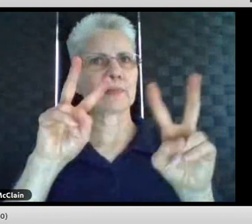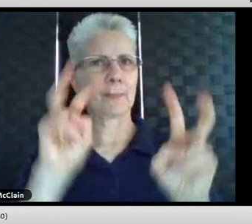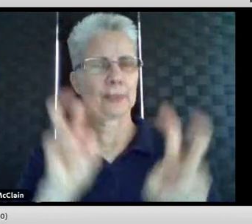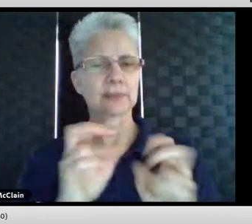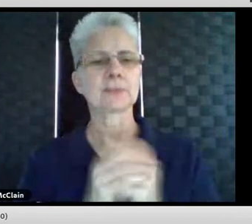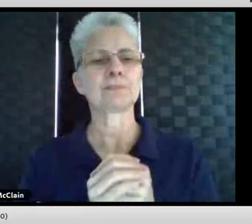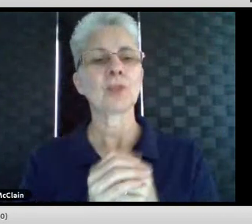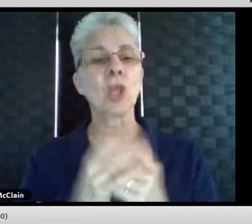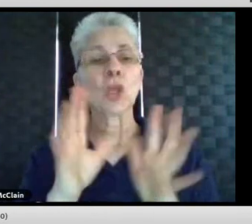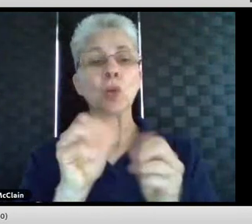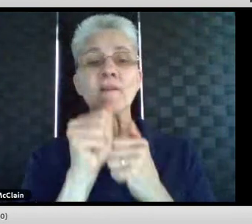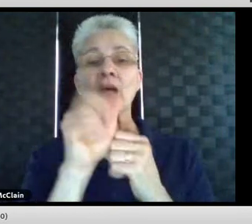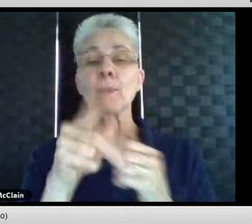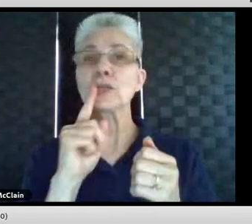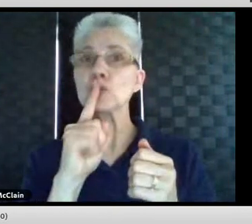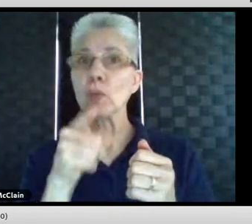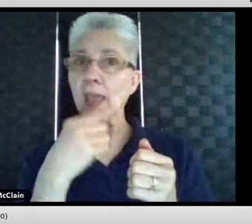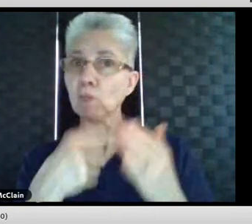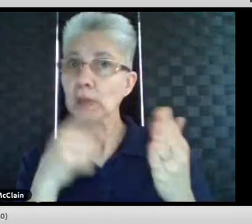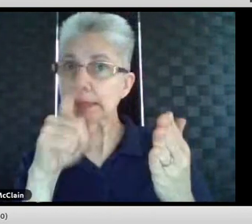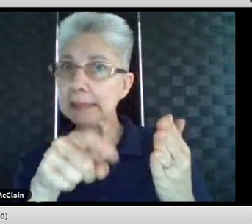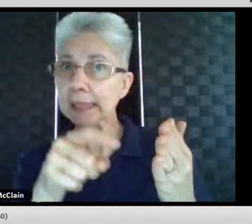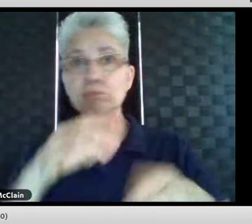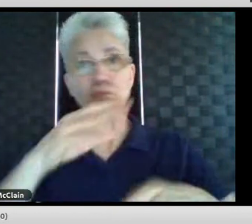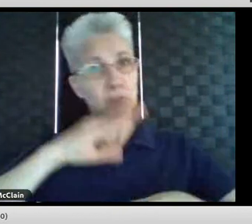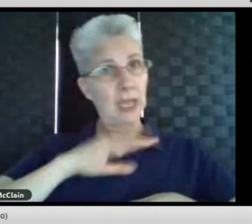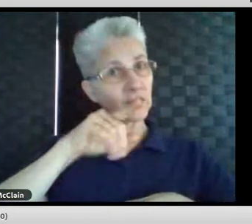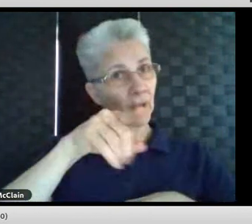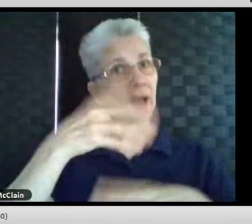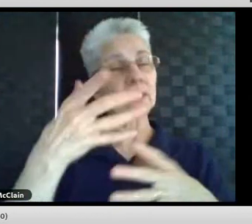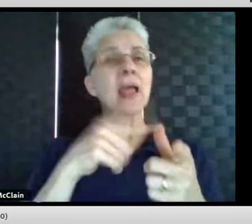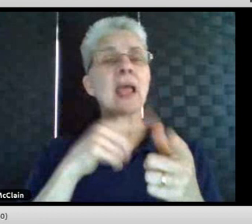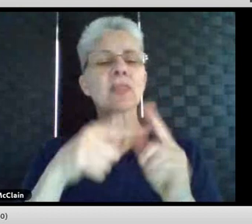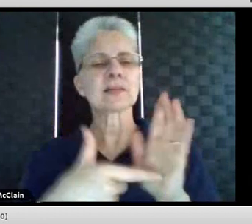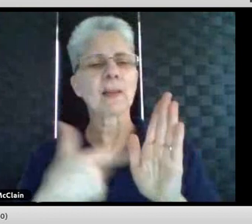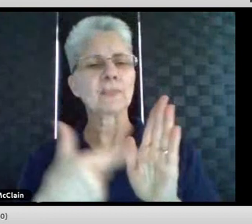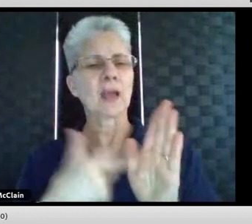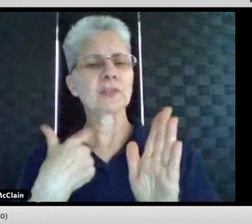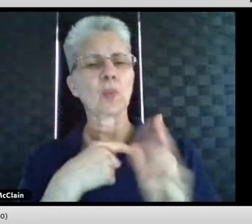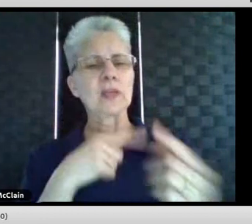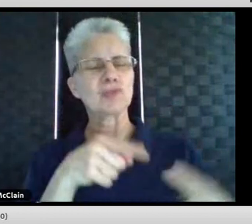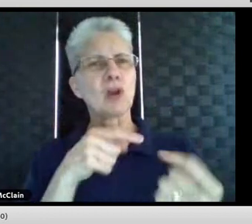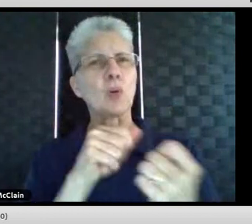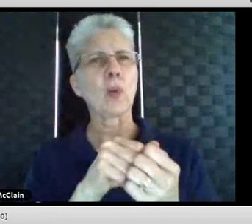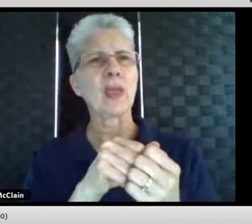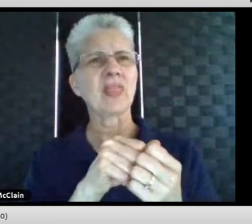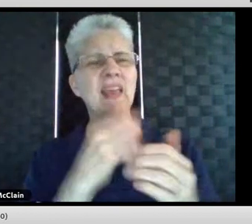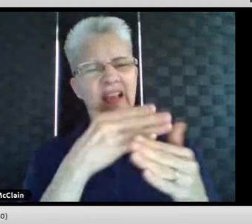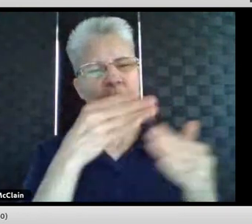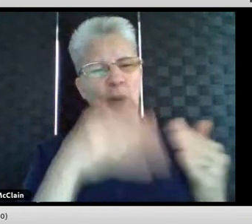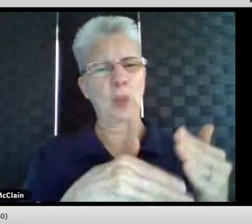You want to follow up and make sure they've got what they need, that they're satisfied, and then sometimes, you know, we kind of struggle with kind of closing the interview.